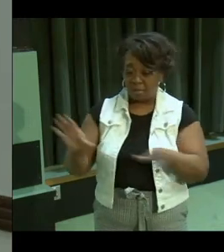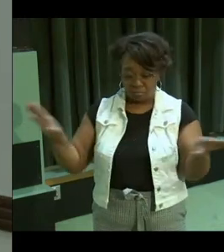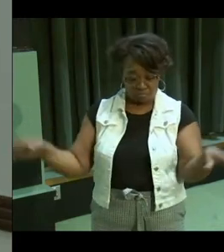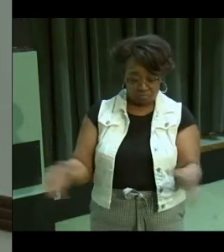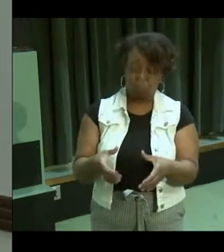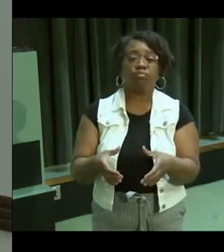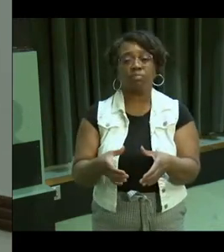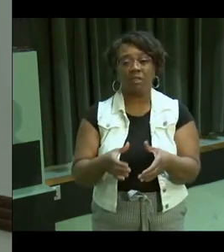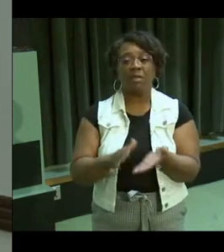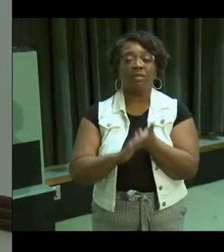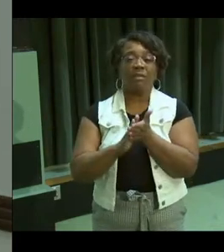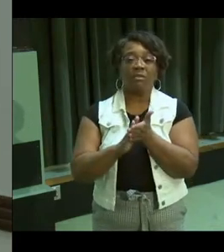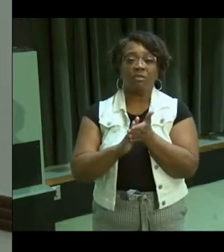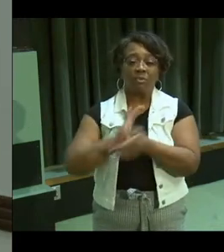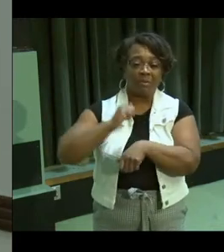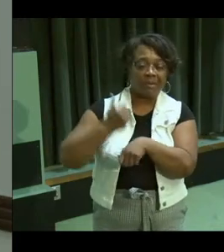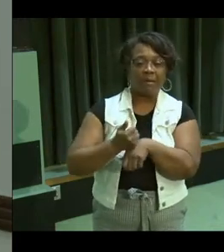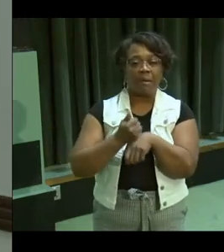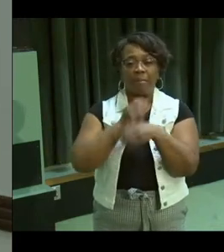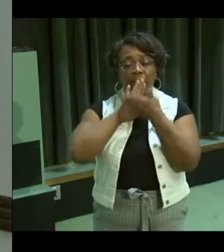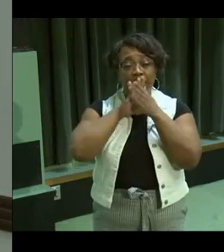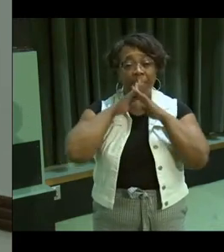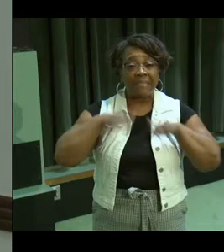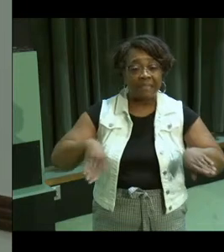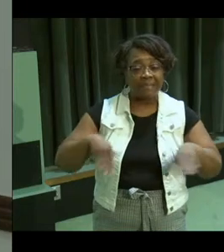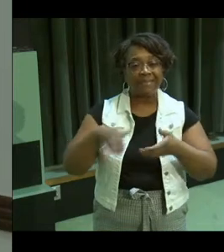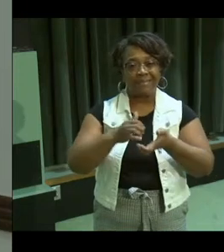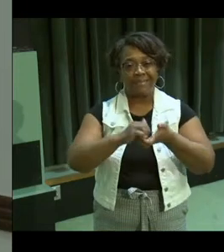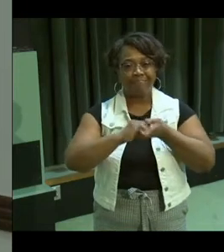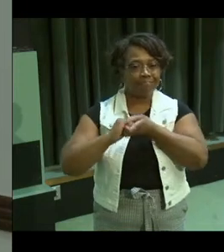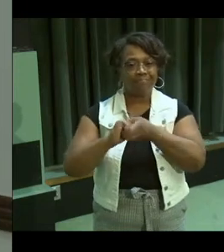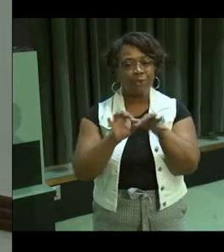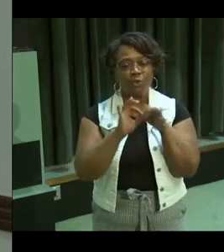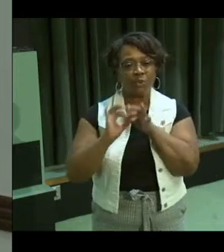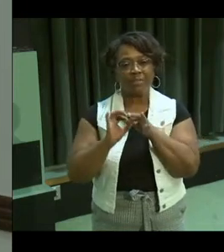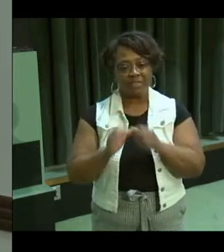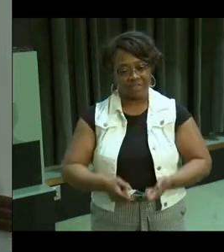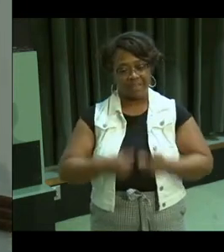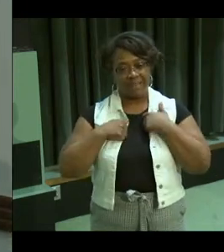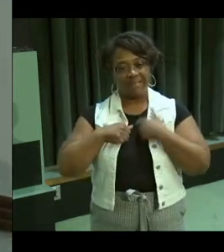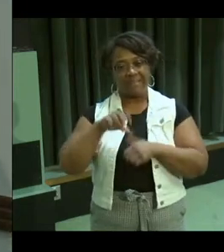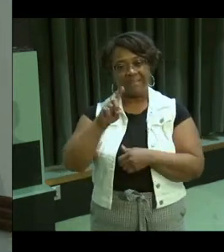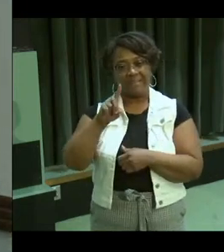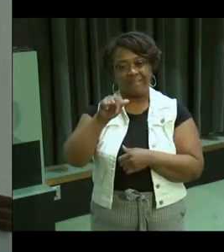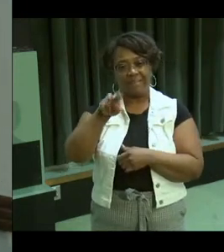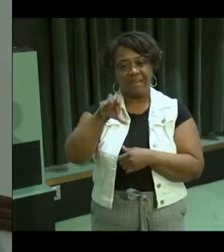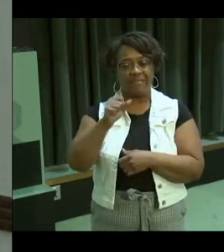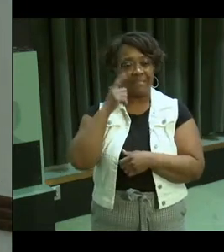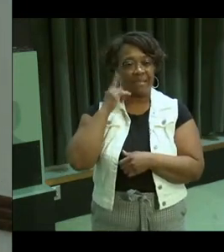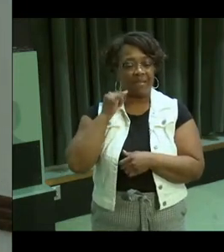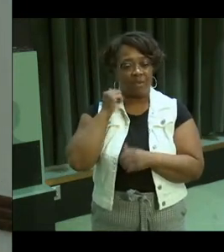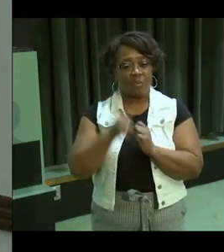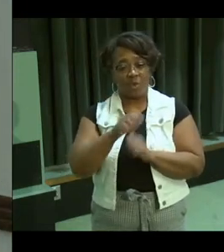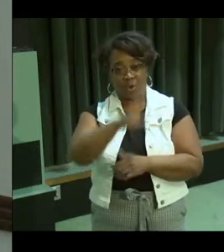peace and unity. Christine